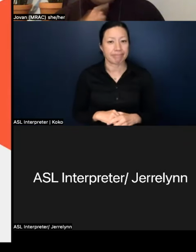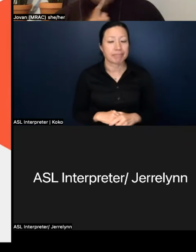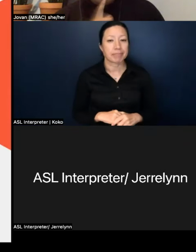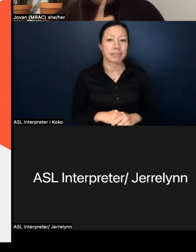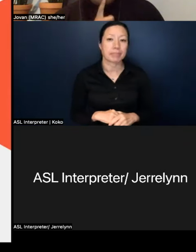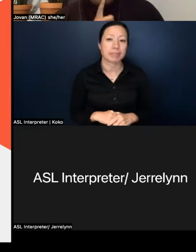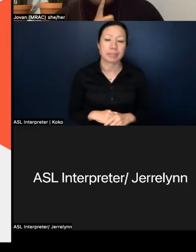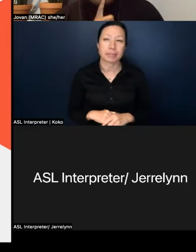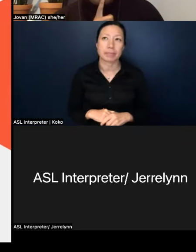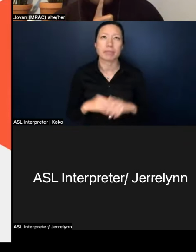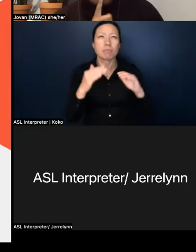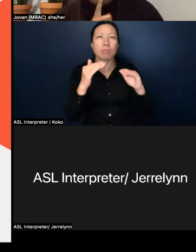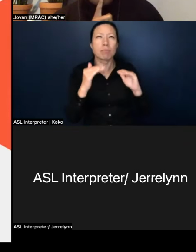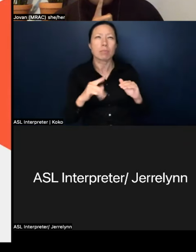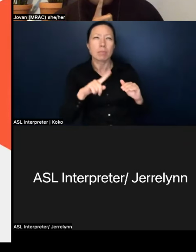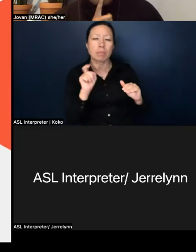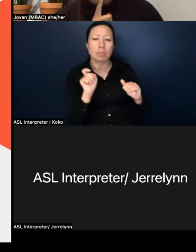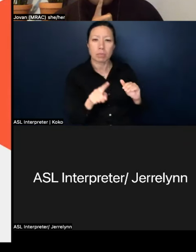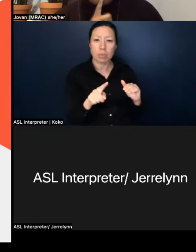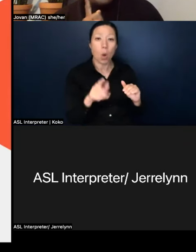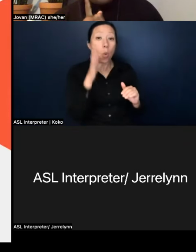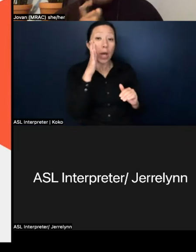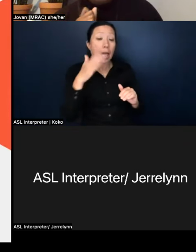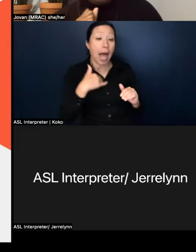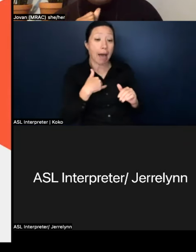will there be time or size limits for uploads? No.